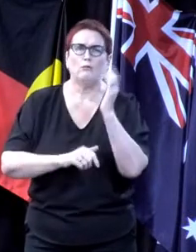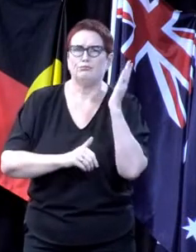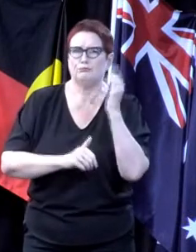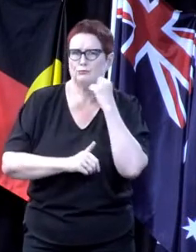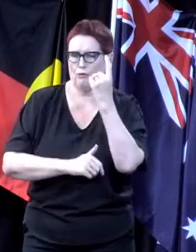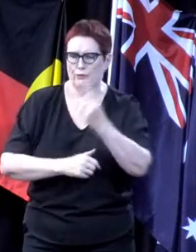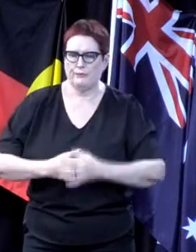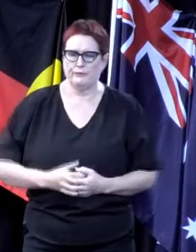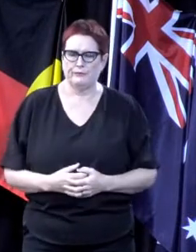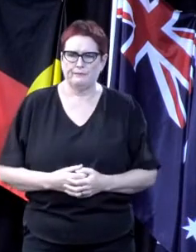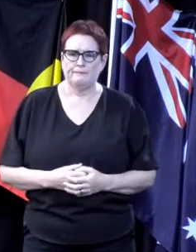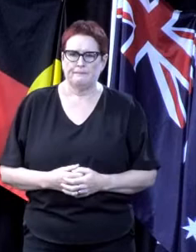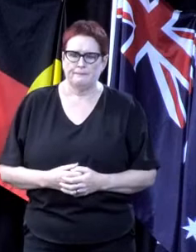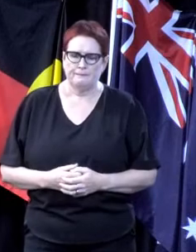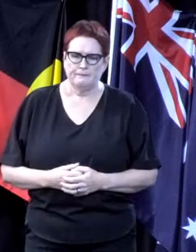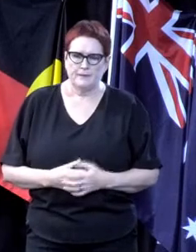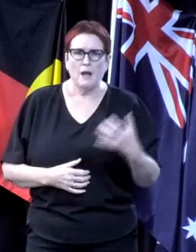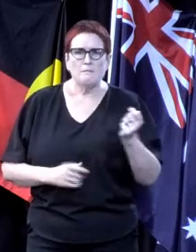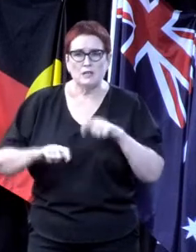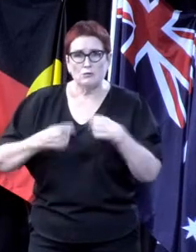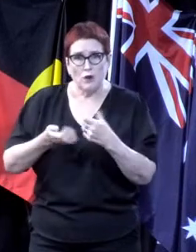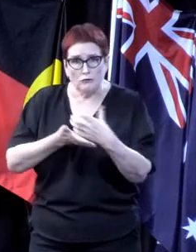Resources for teachers to support students with disabilities